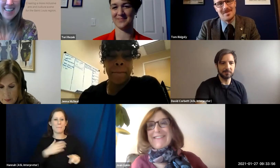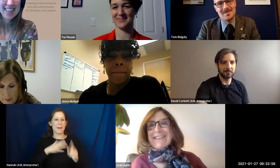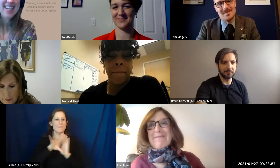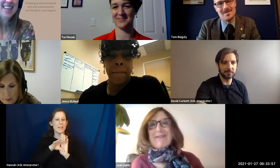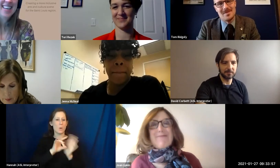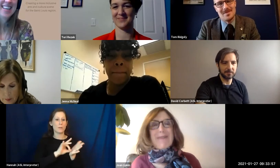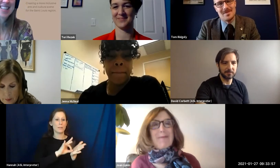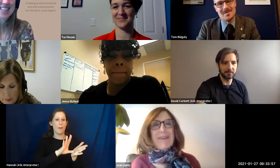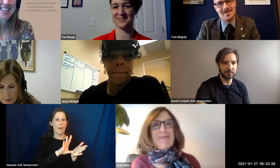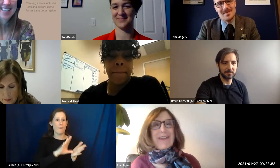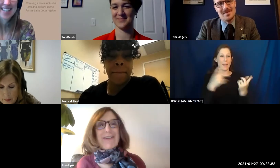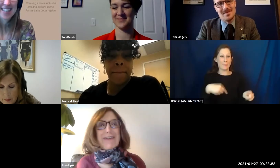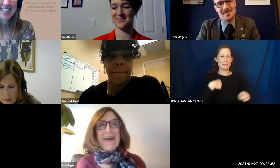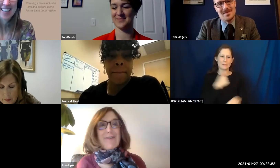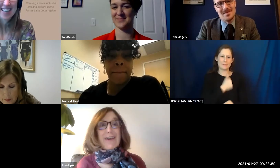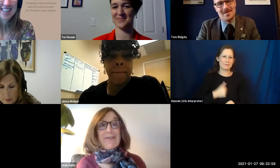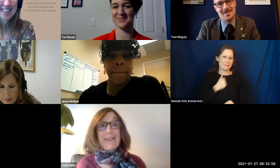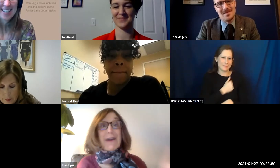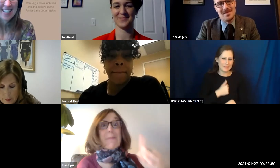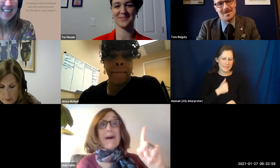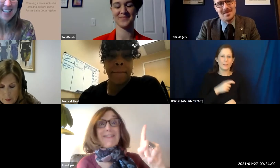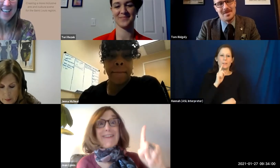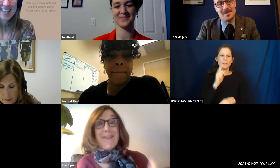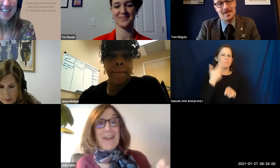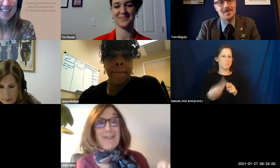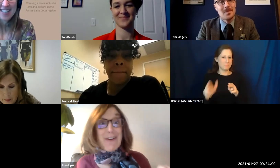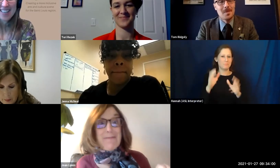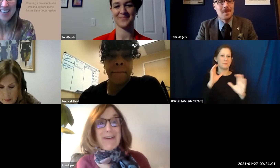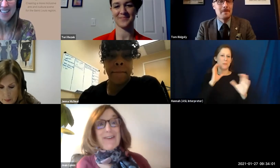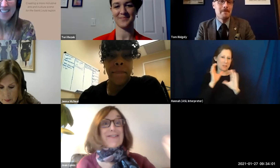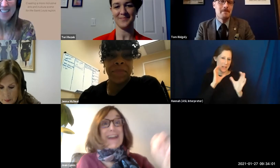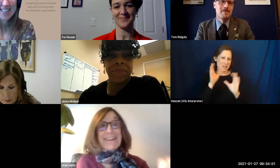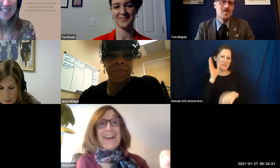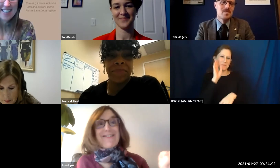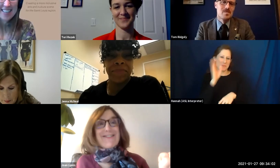and i missed probably a really good conversation but that's good because the technology is